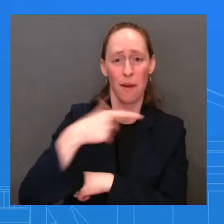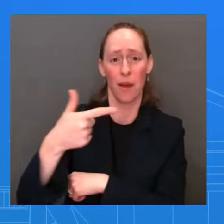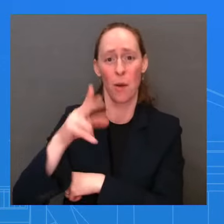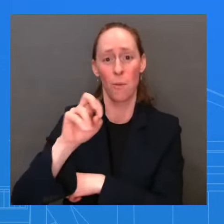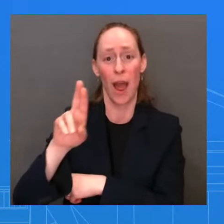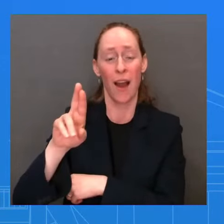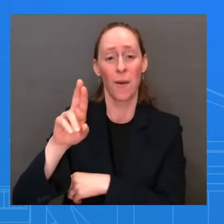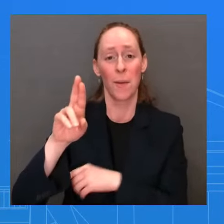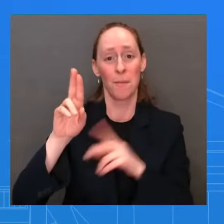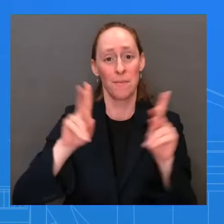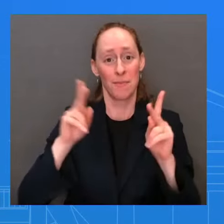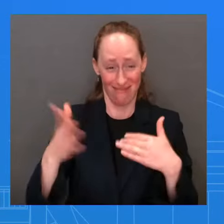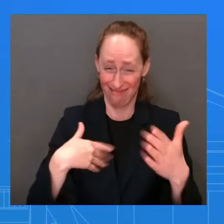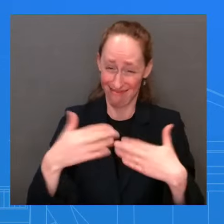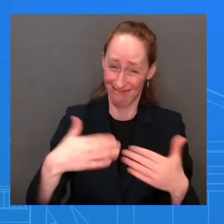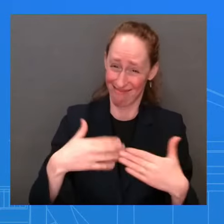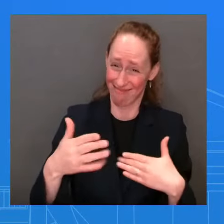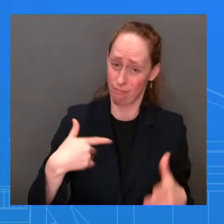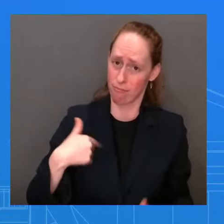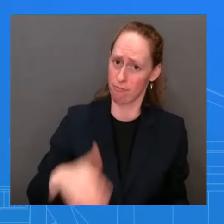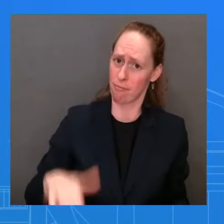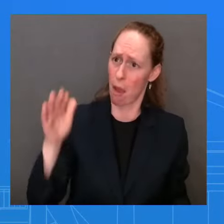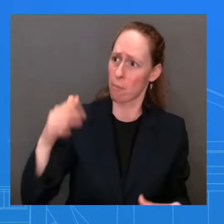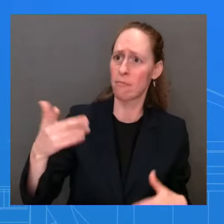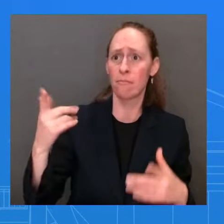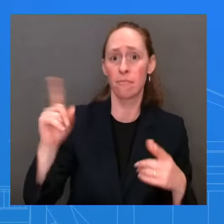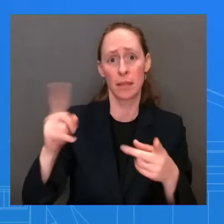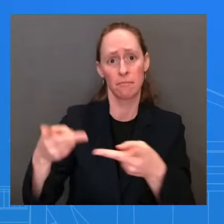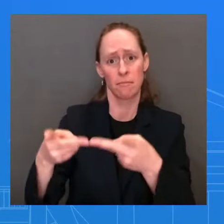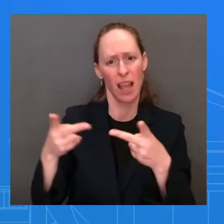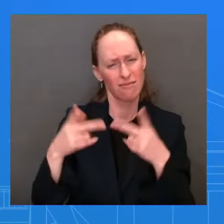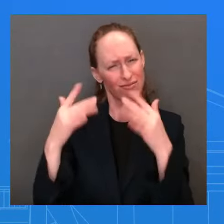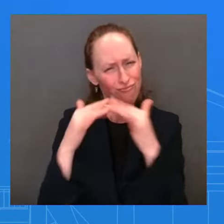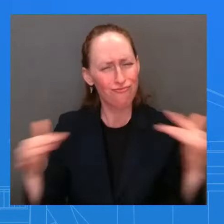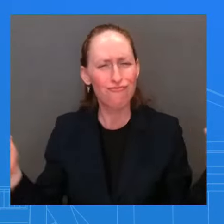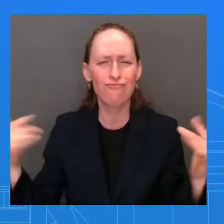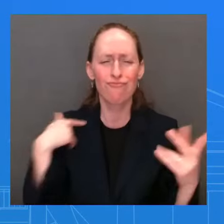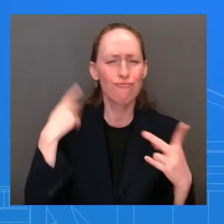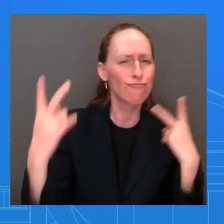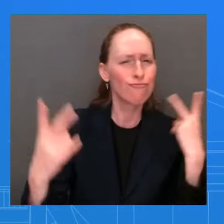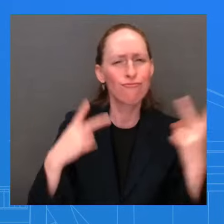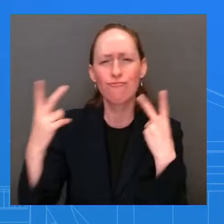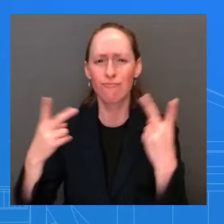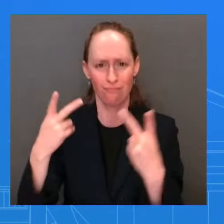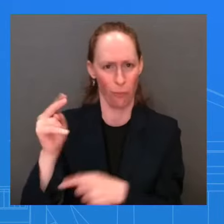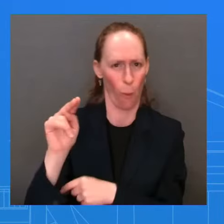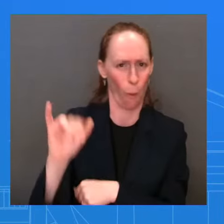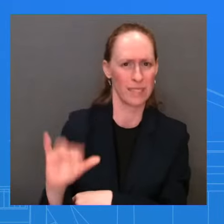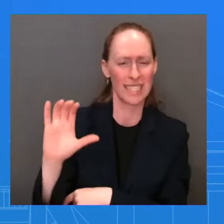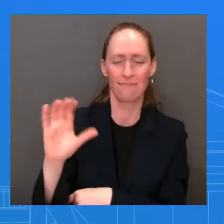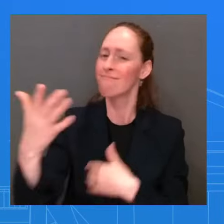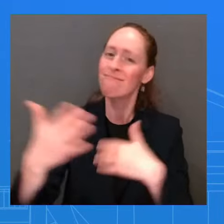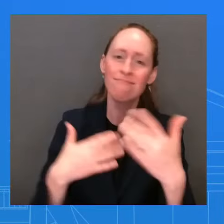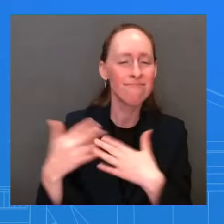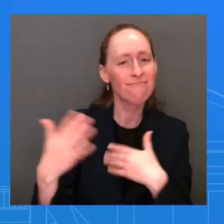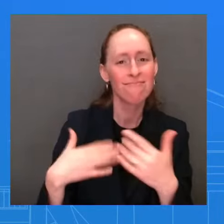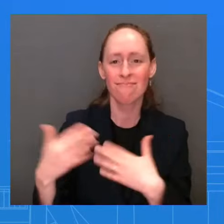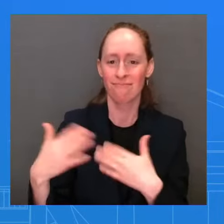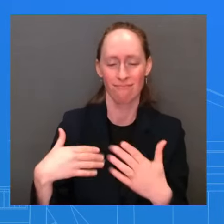I grew up in New York City -- as a young queer woman of color, I felt alone and sometimes invisible. For so many people in our community,